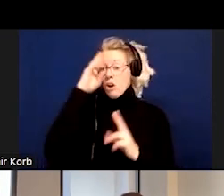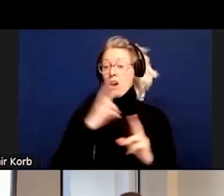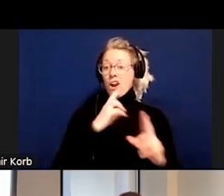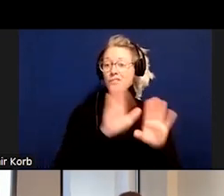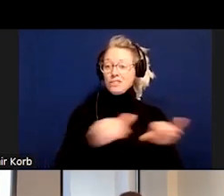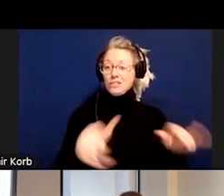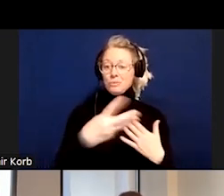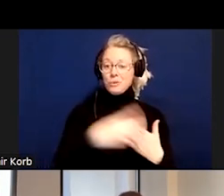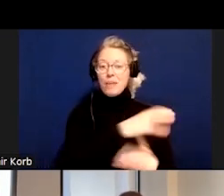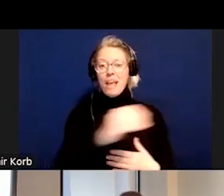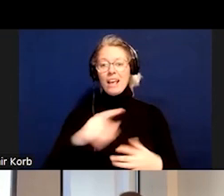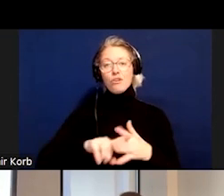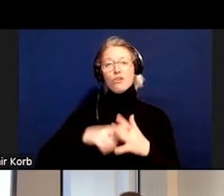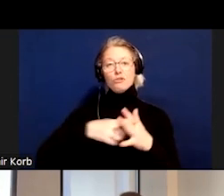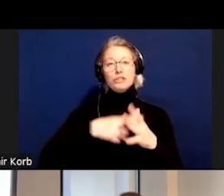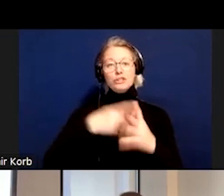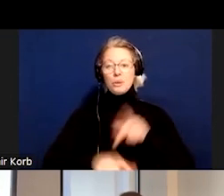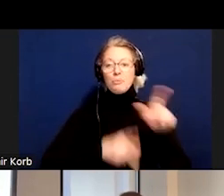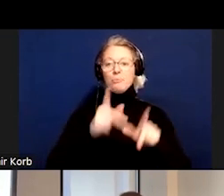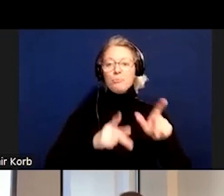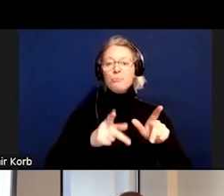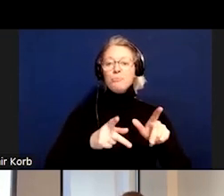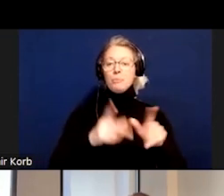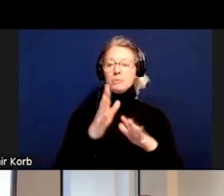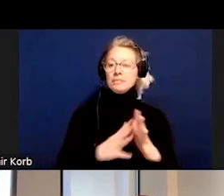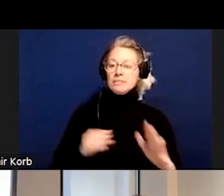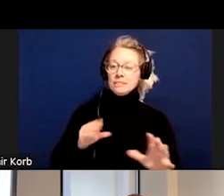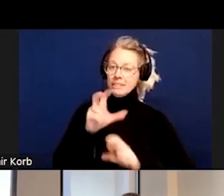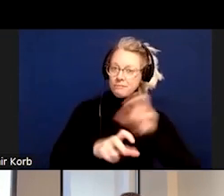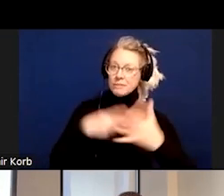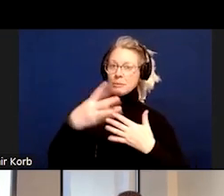to spending time with you this year as we enter into our new office here, I know they'll